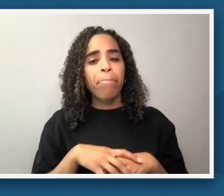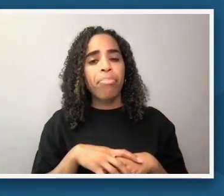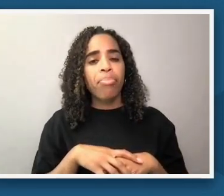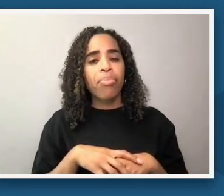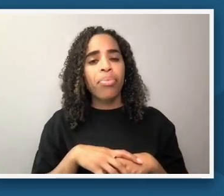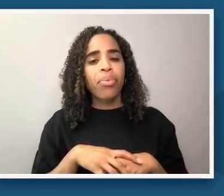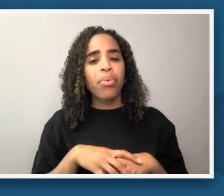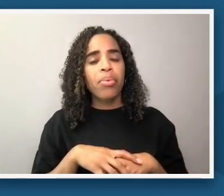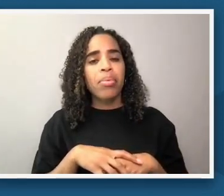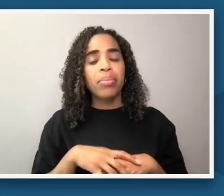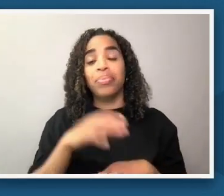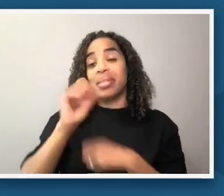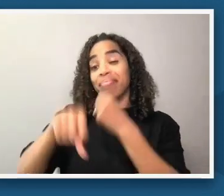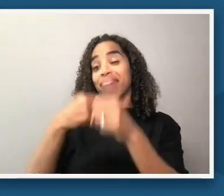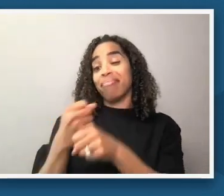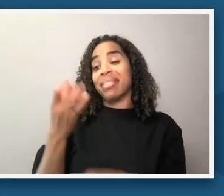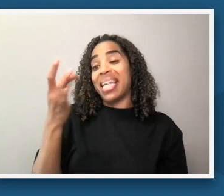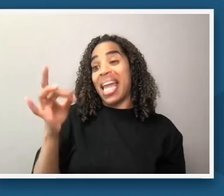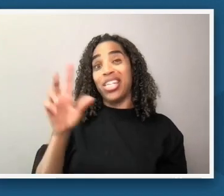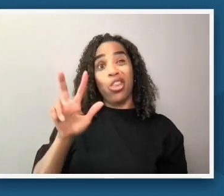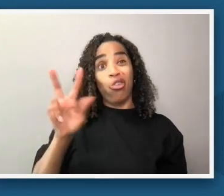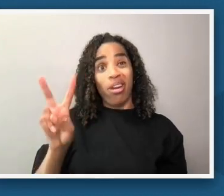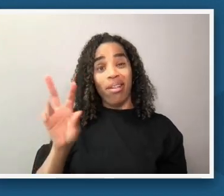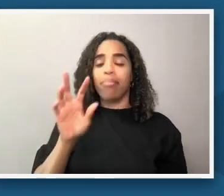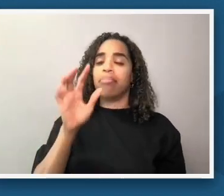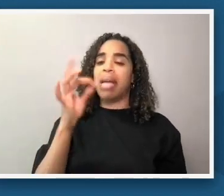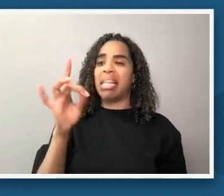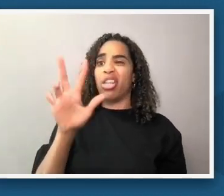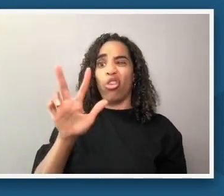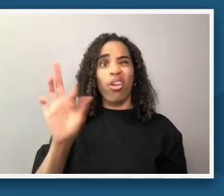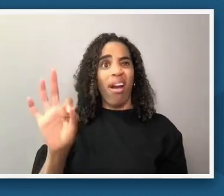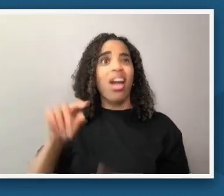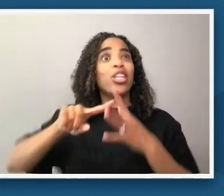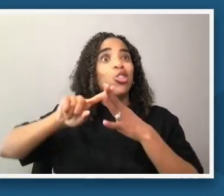1839